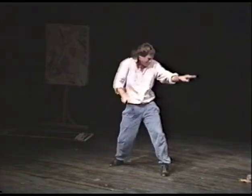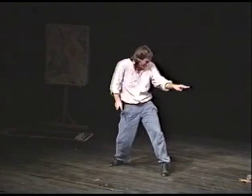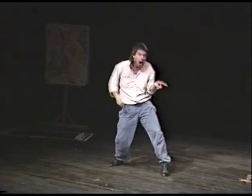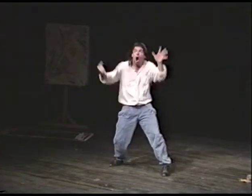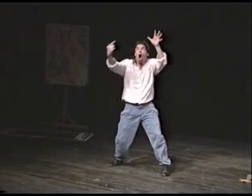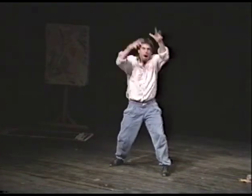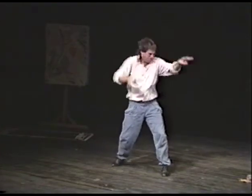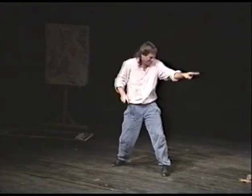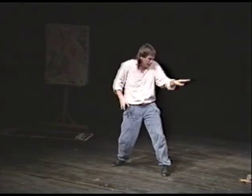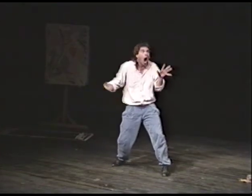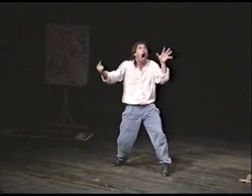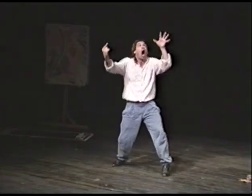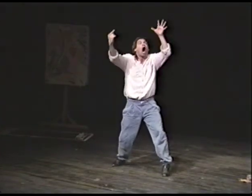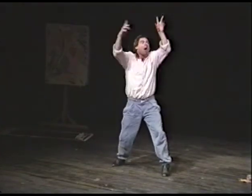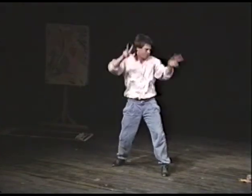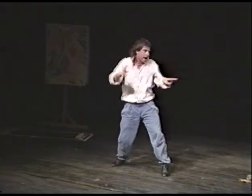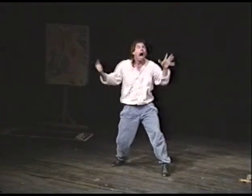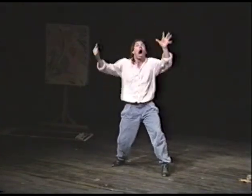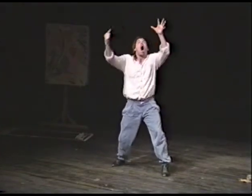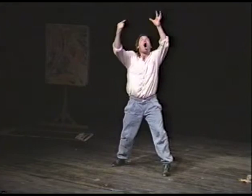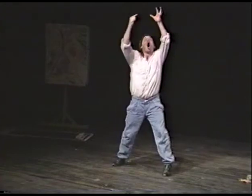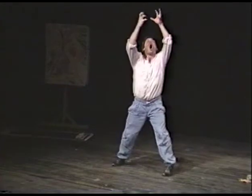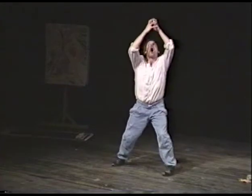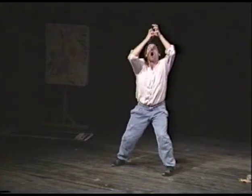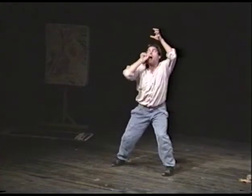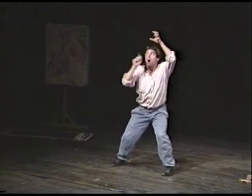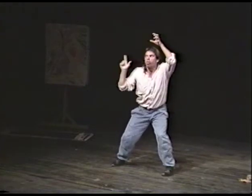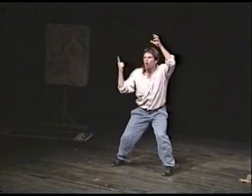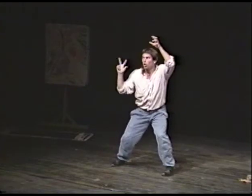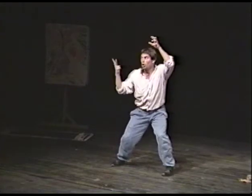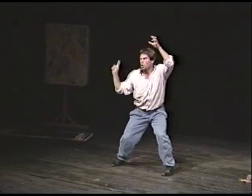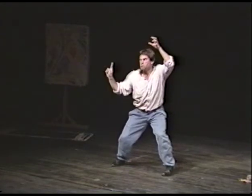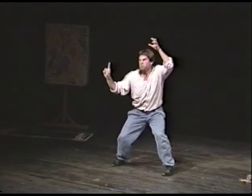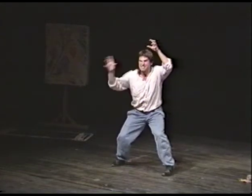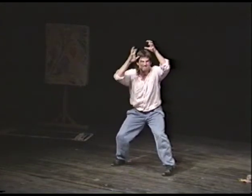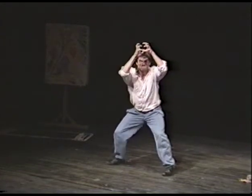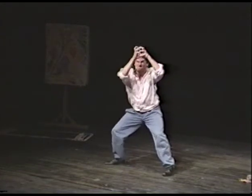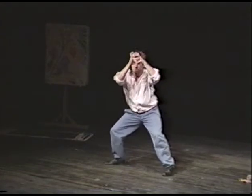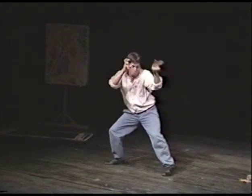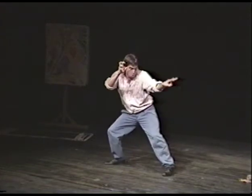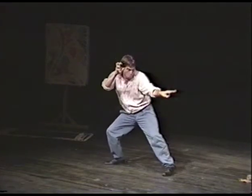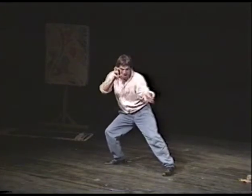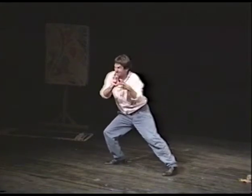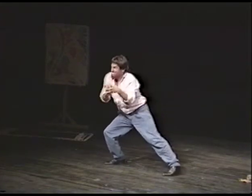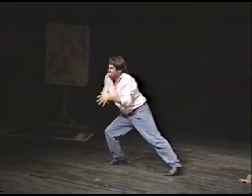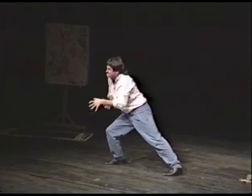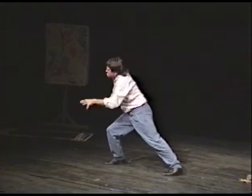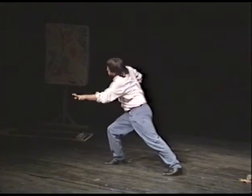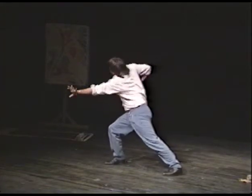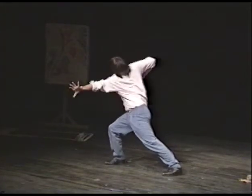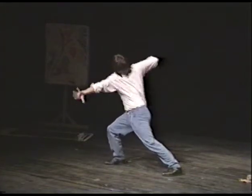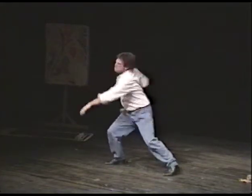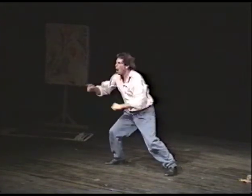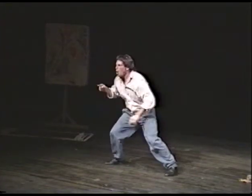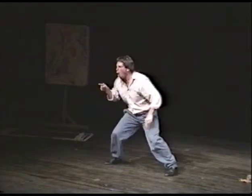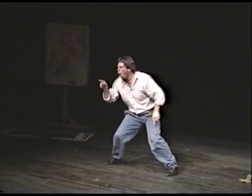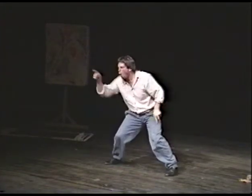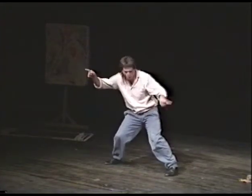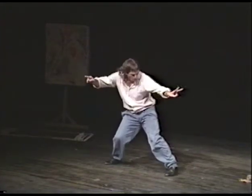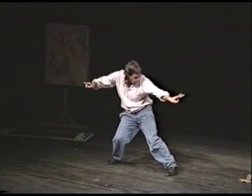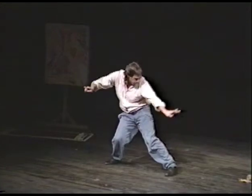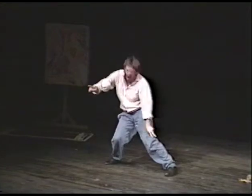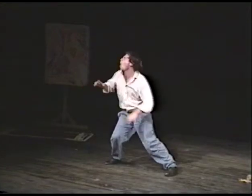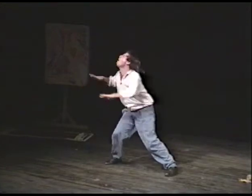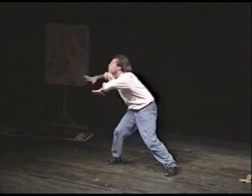runner, sliding into second and throws from home.